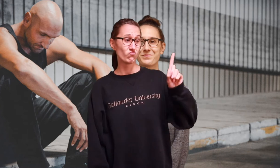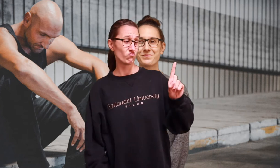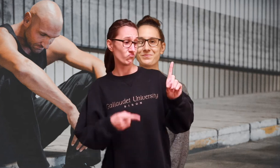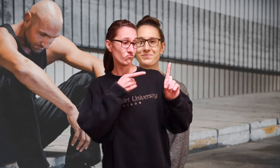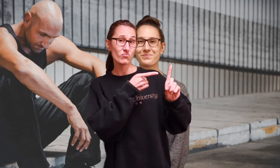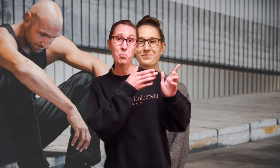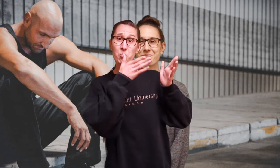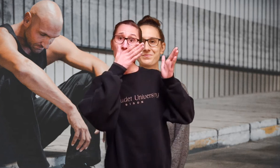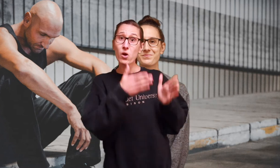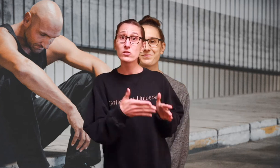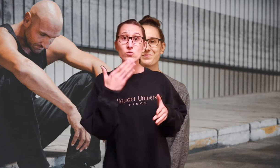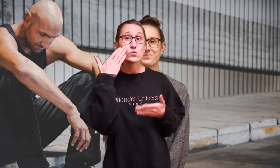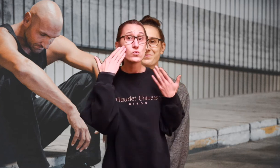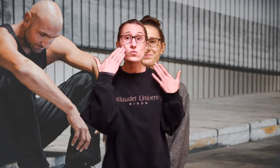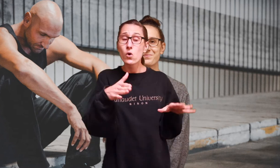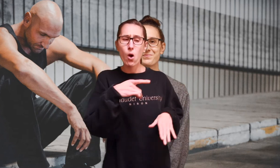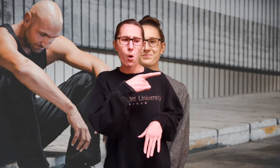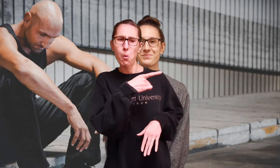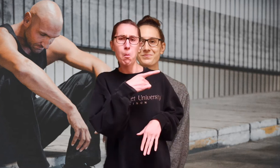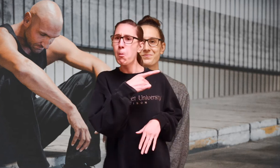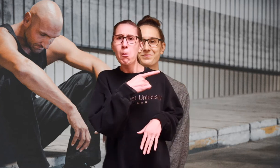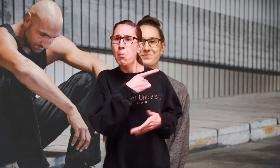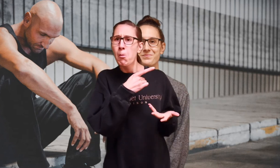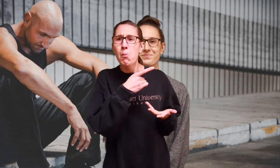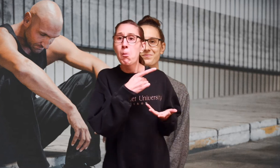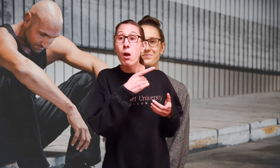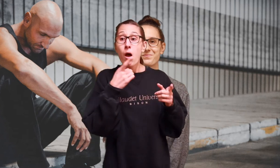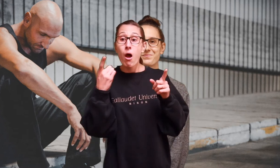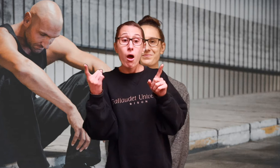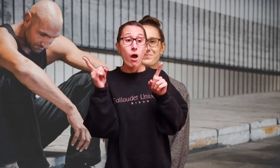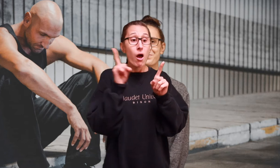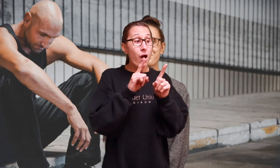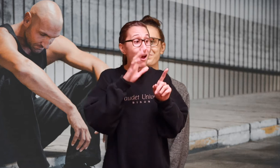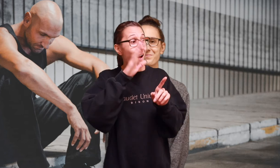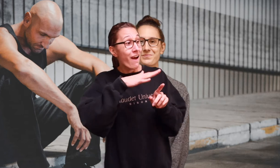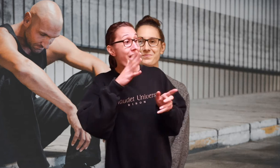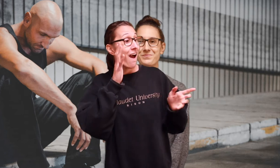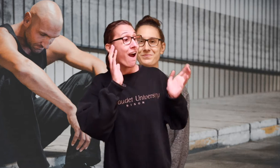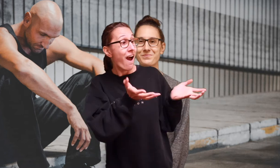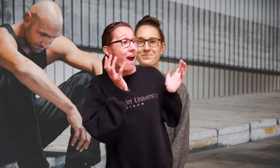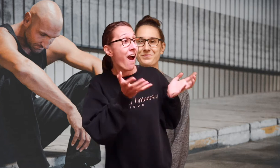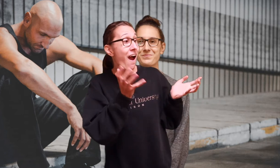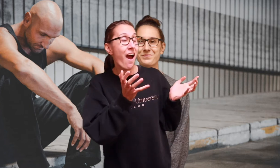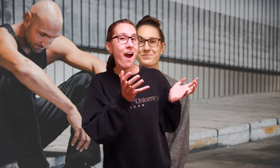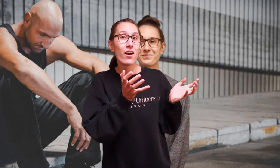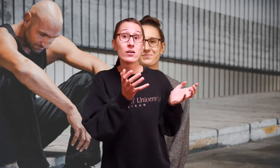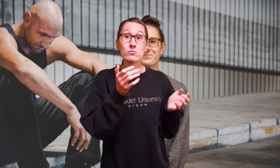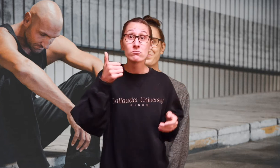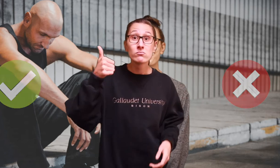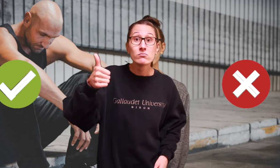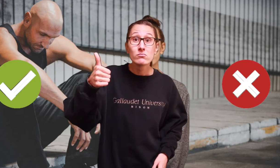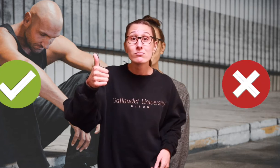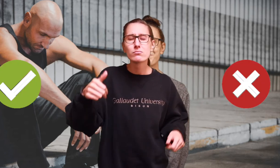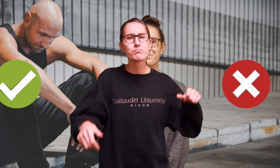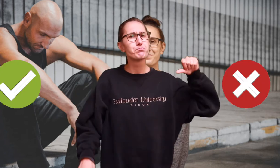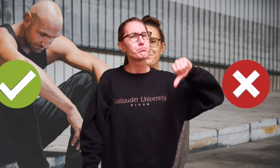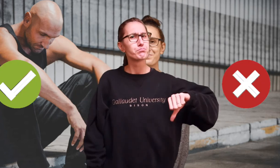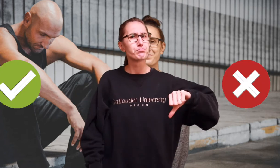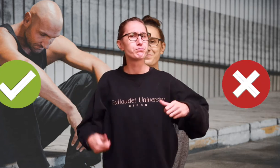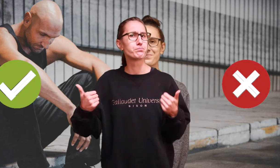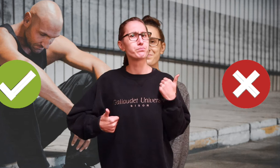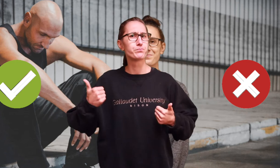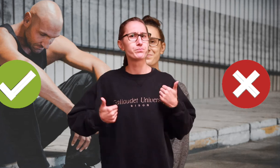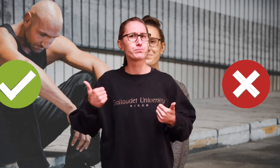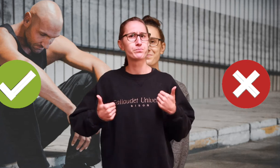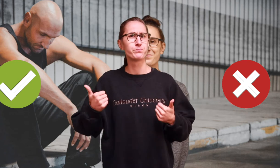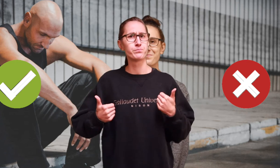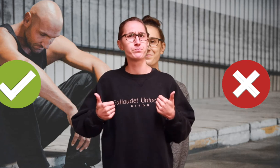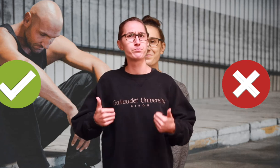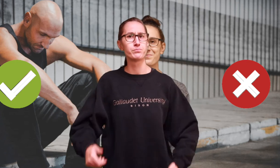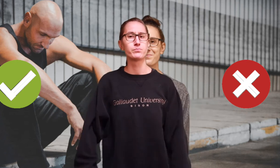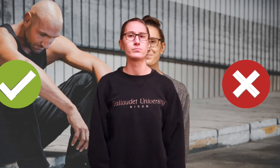Is talking to strangers good or bad?